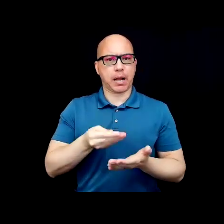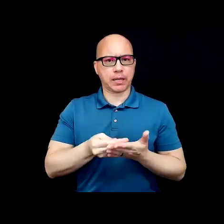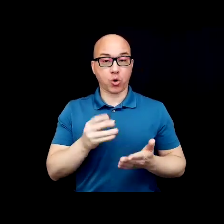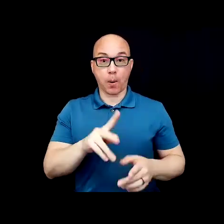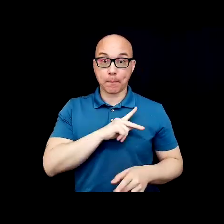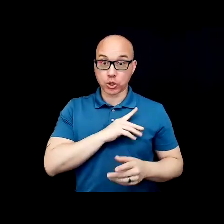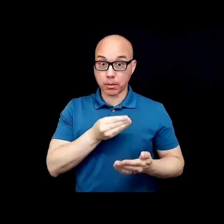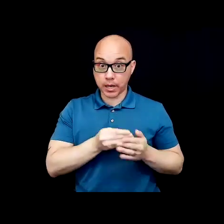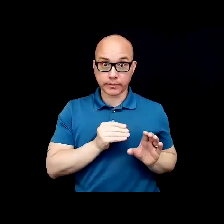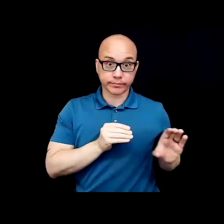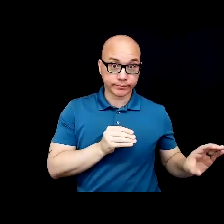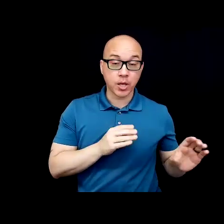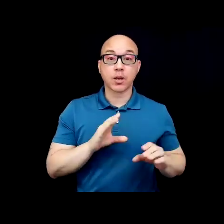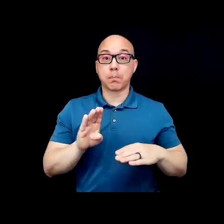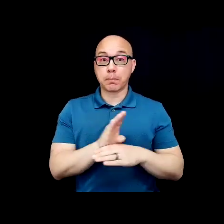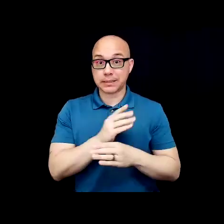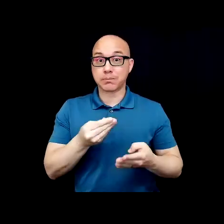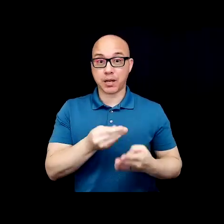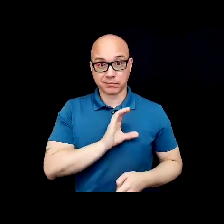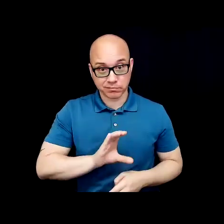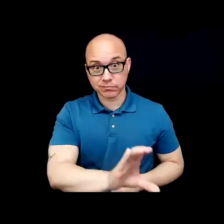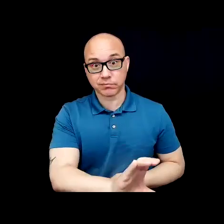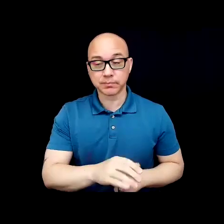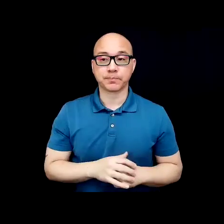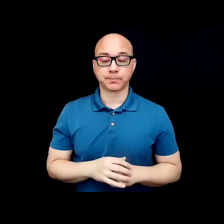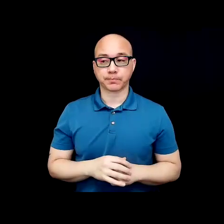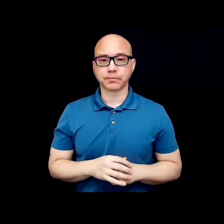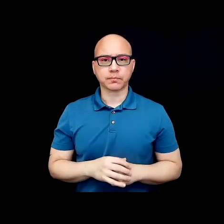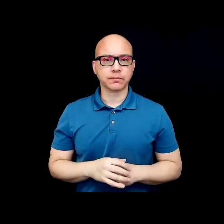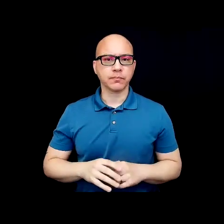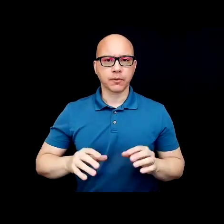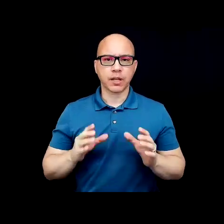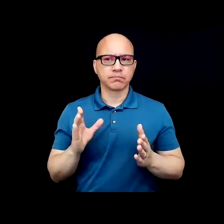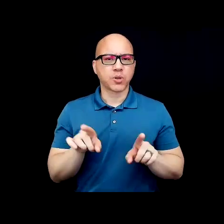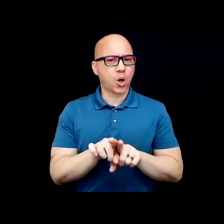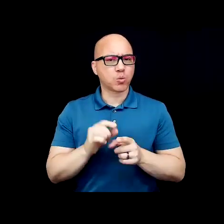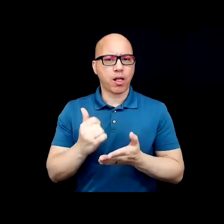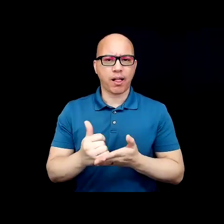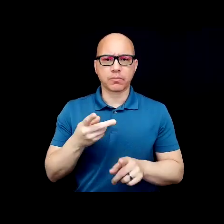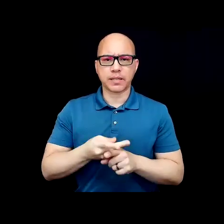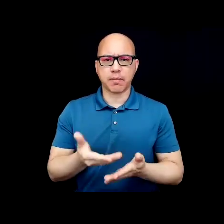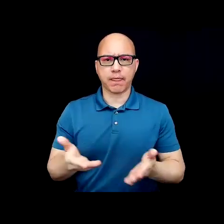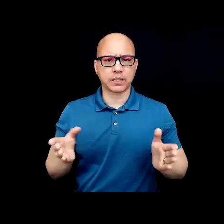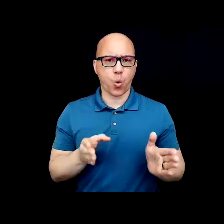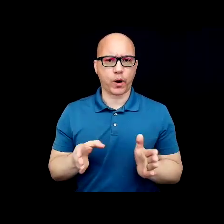and it is key for audit protection, and not only that, just keeping everything organized.